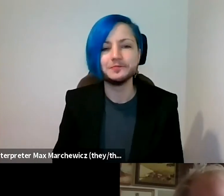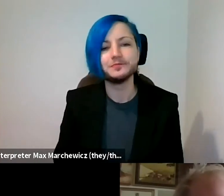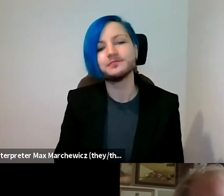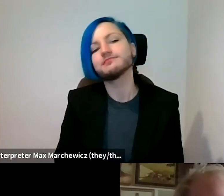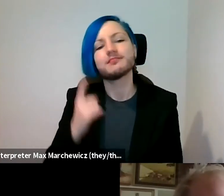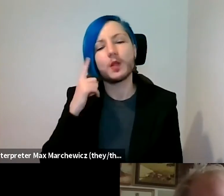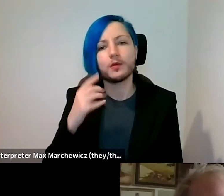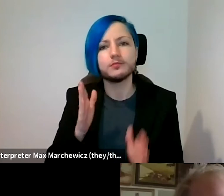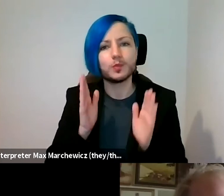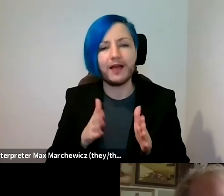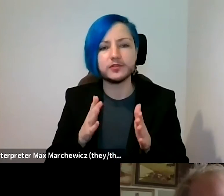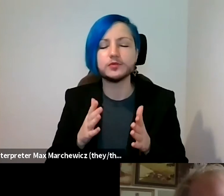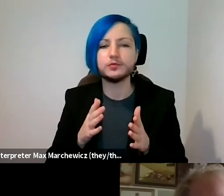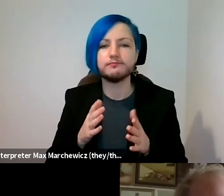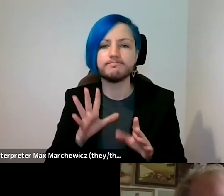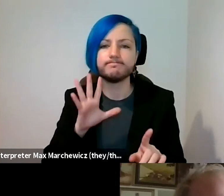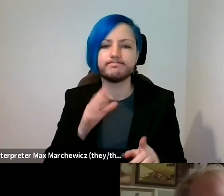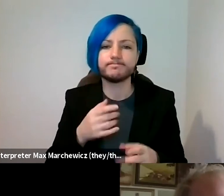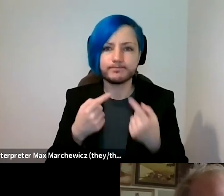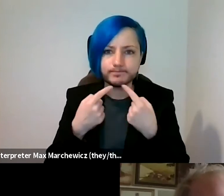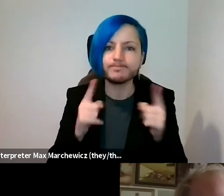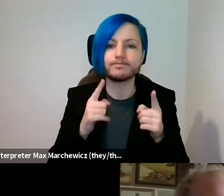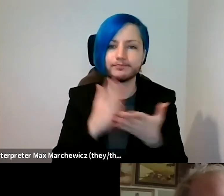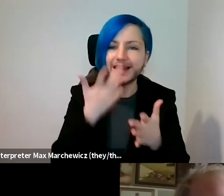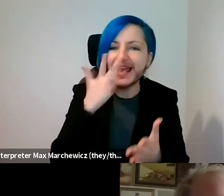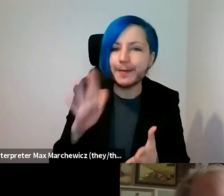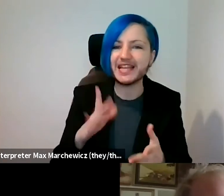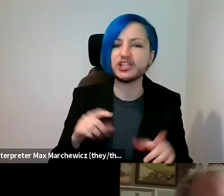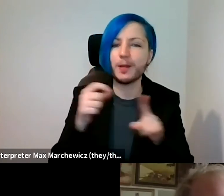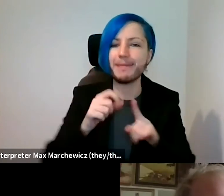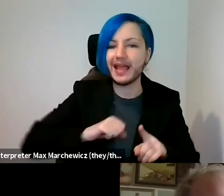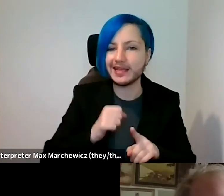highlighted as an imitation, the Paisley shawl. The second one's about the Indian shawl,